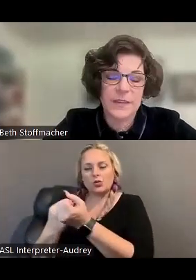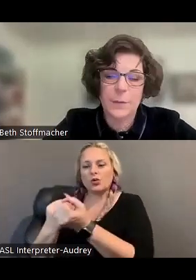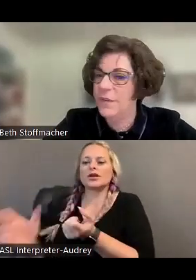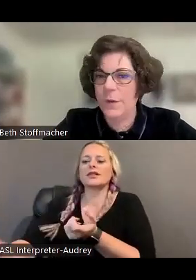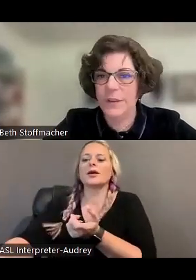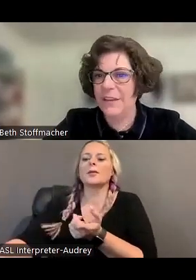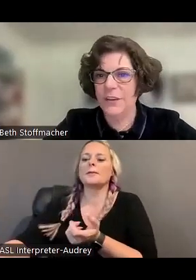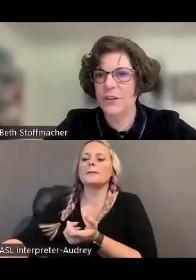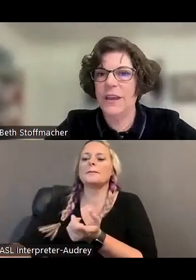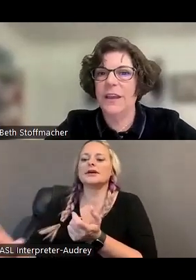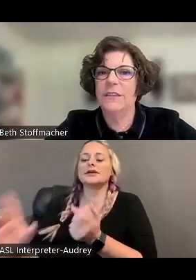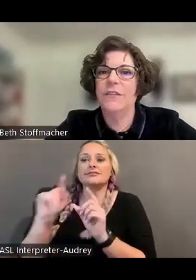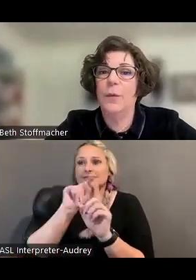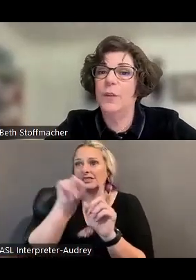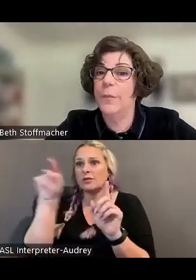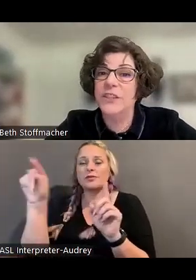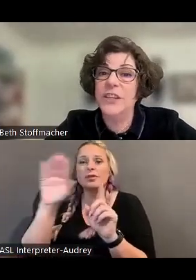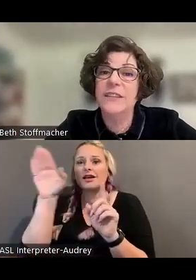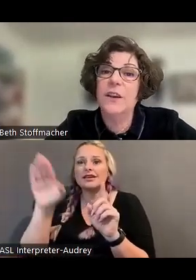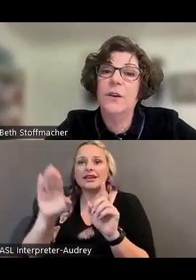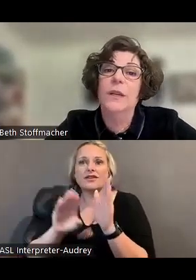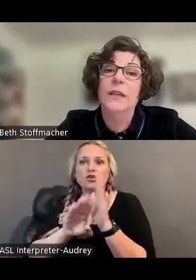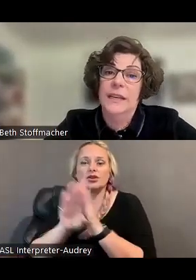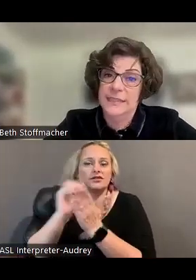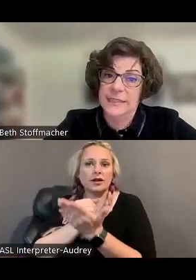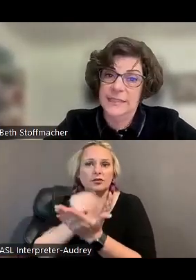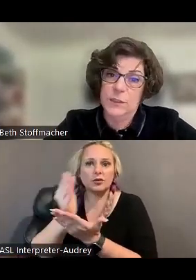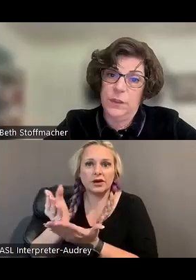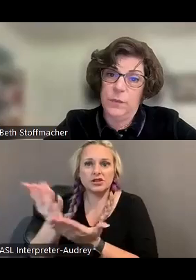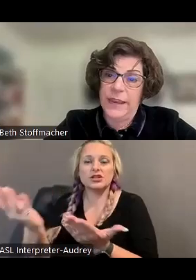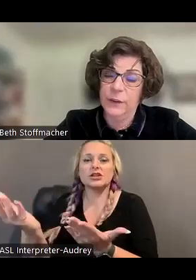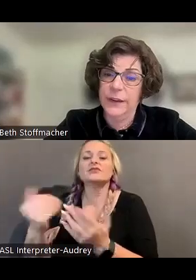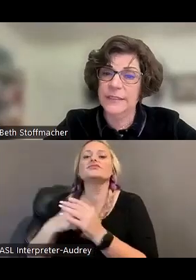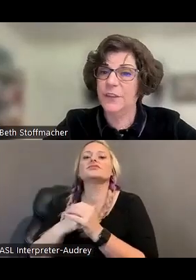Some of them have never developed a budget, so assistance with writing grants. If you're